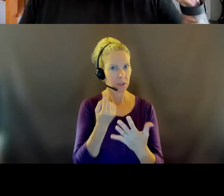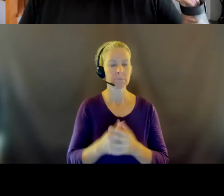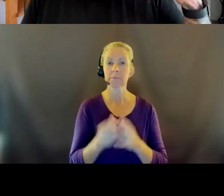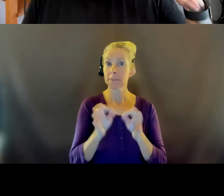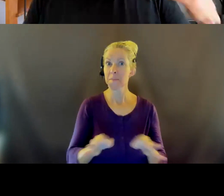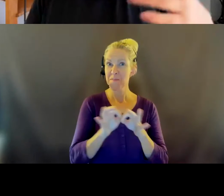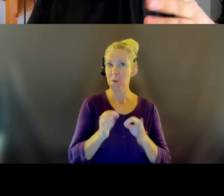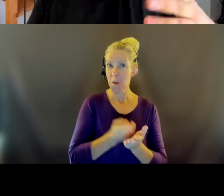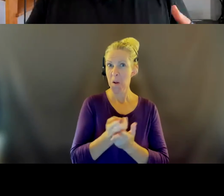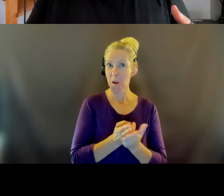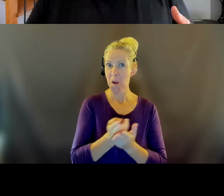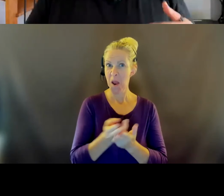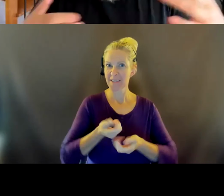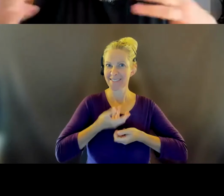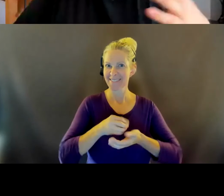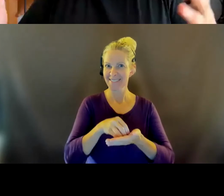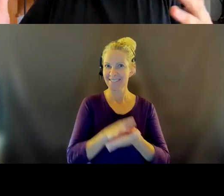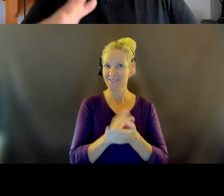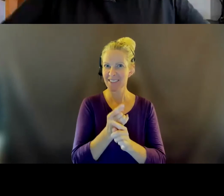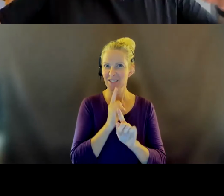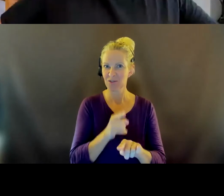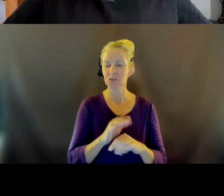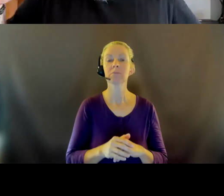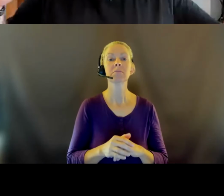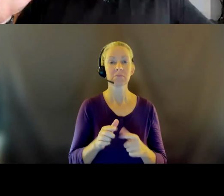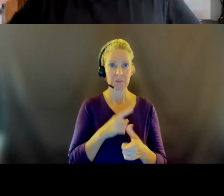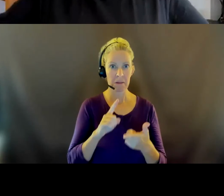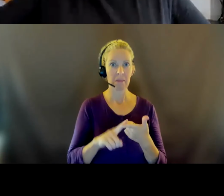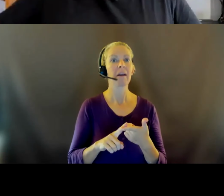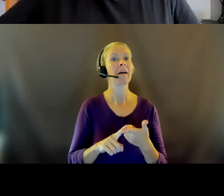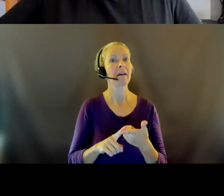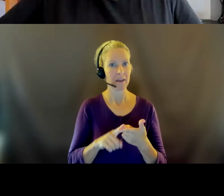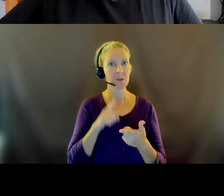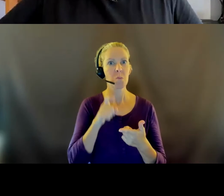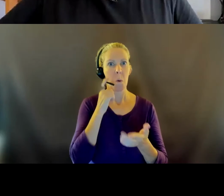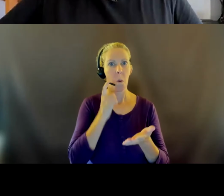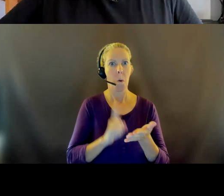It will put you somewhere on the spectrum from instinctive to inclusive.